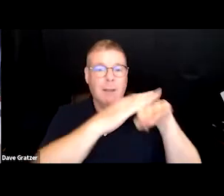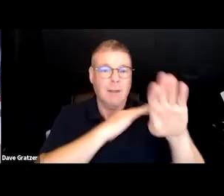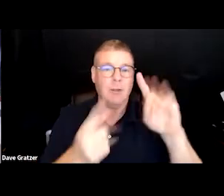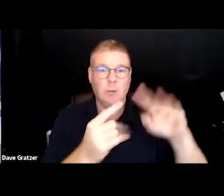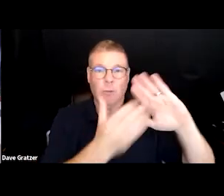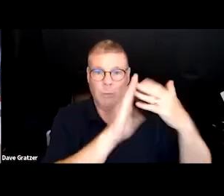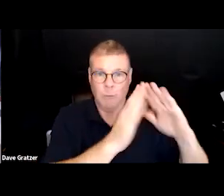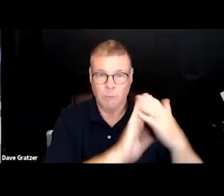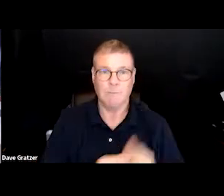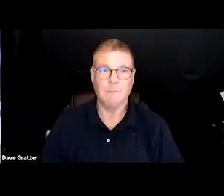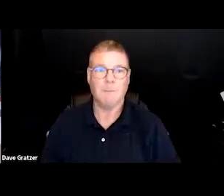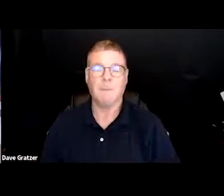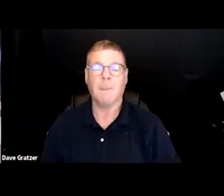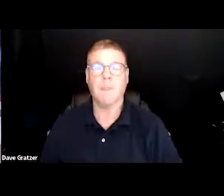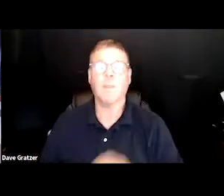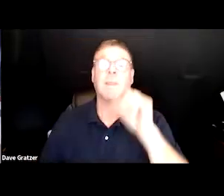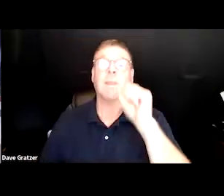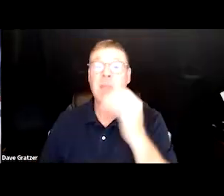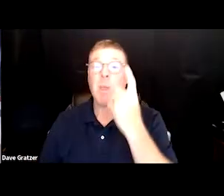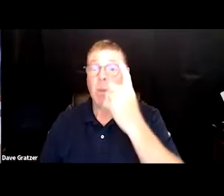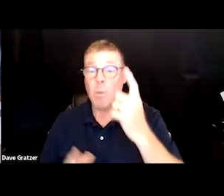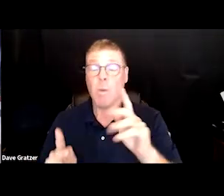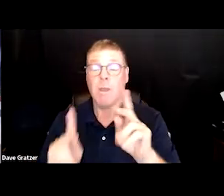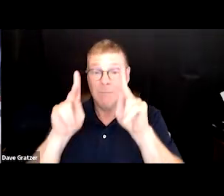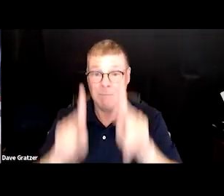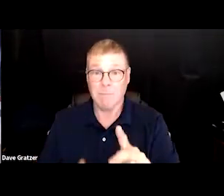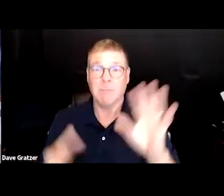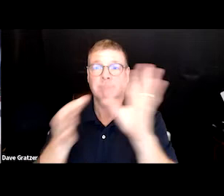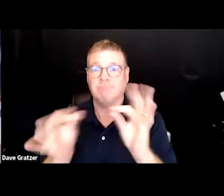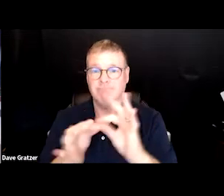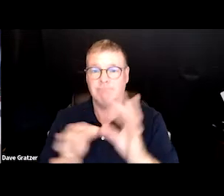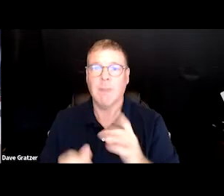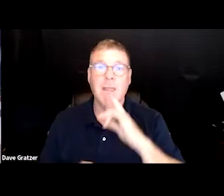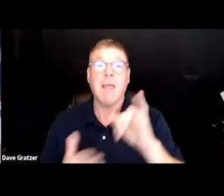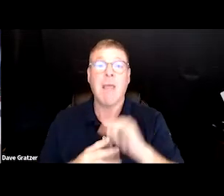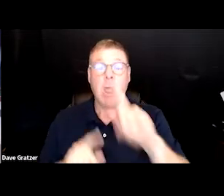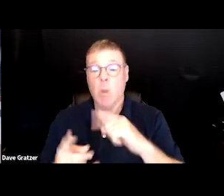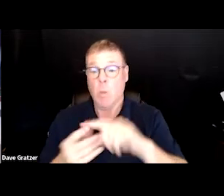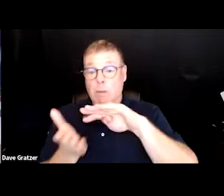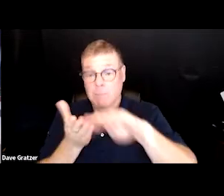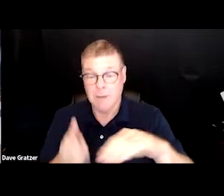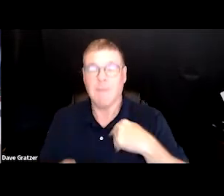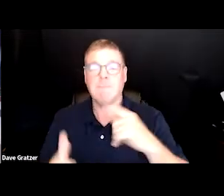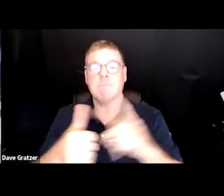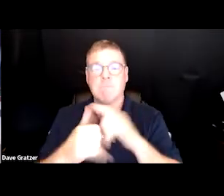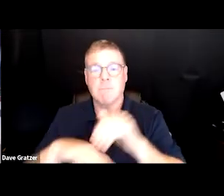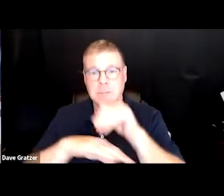So one provider from a jail described, "Upon discharge, we first send over a prescription to the pharmacy